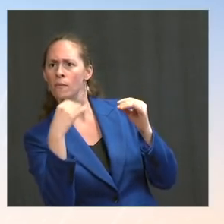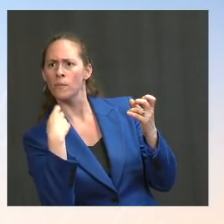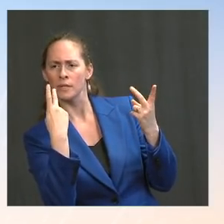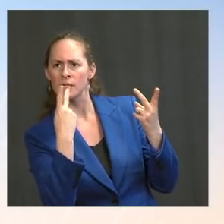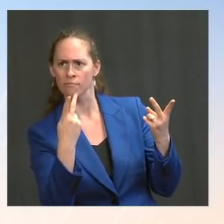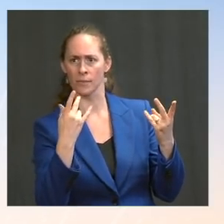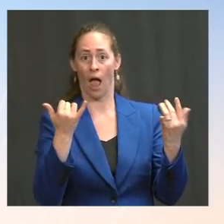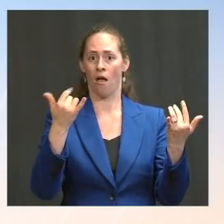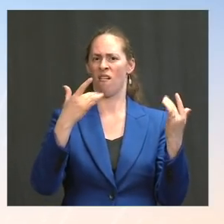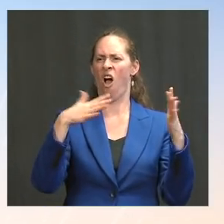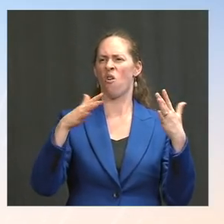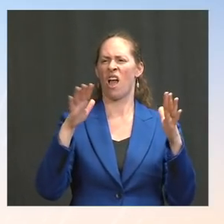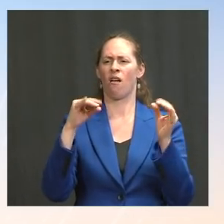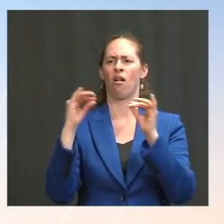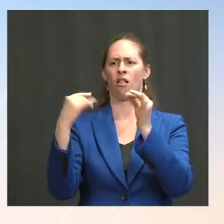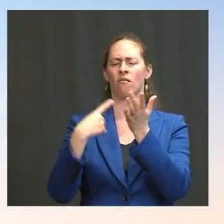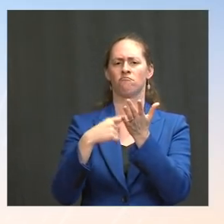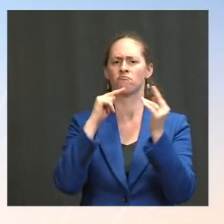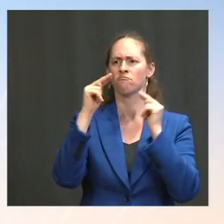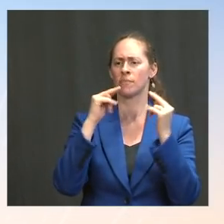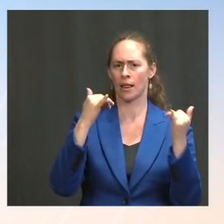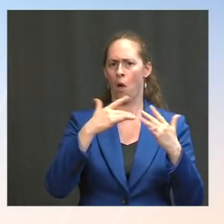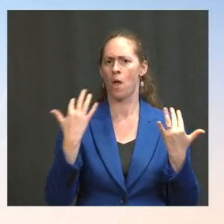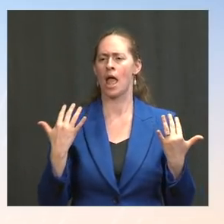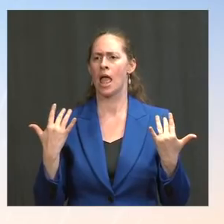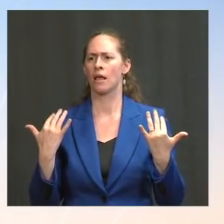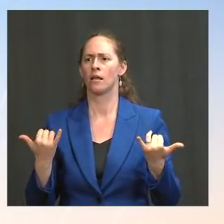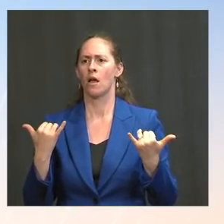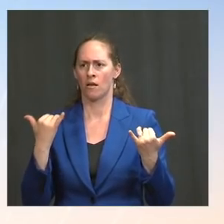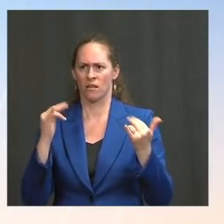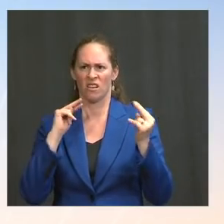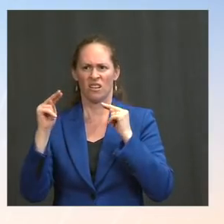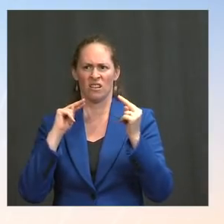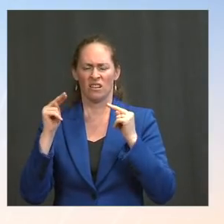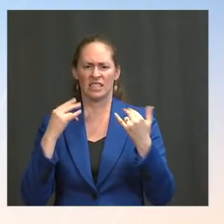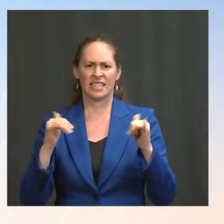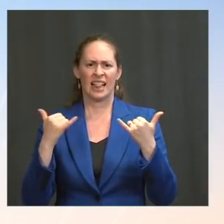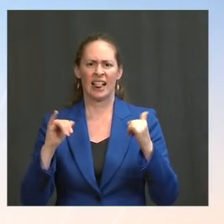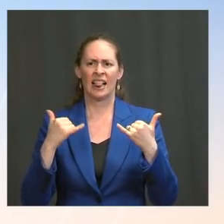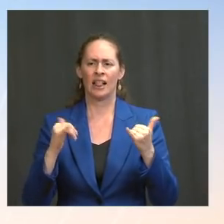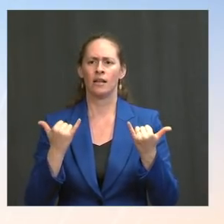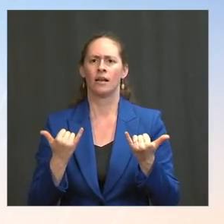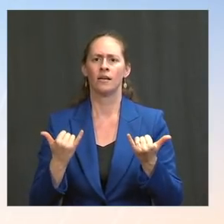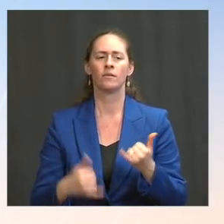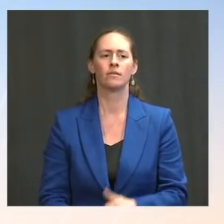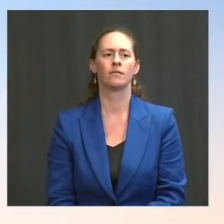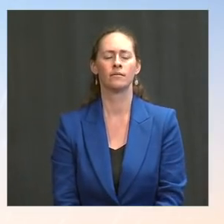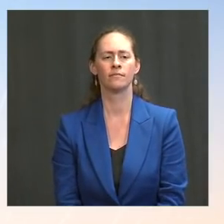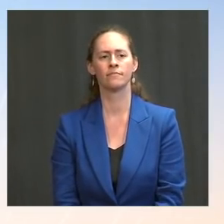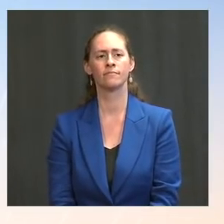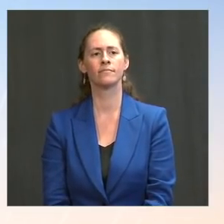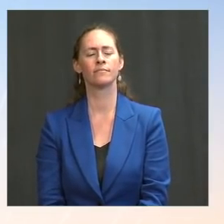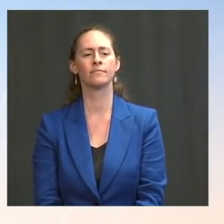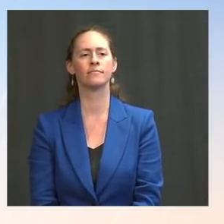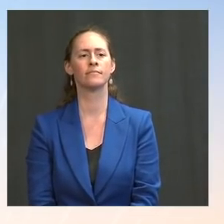but that certainly is our hope in terms of the next step. The Press: Just following on the question you got before Afghanistan. When I asked President,